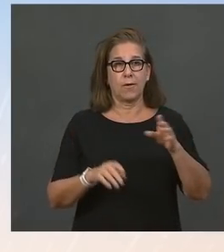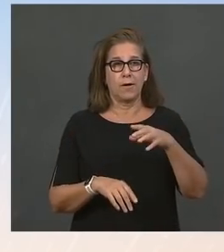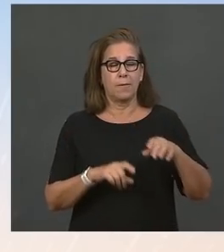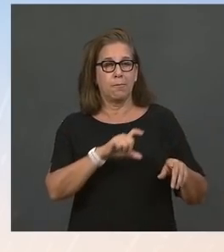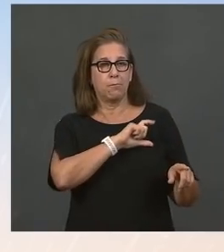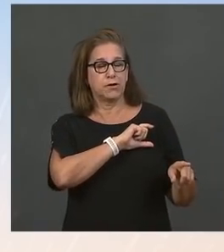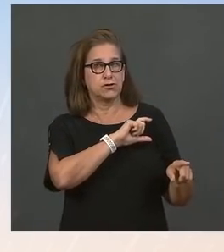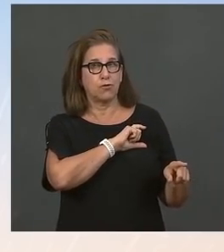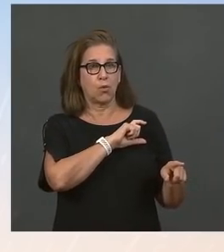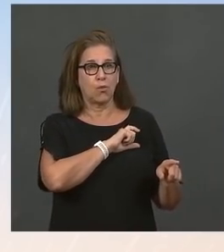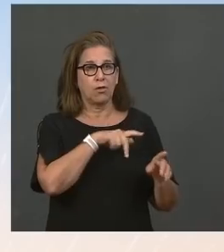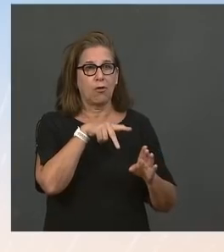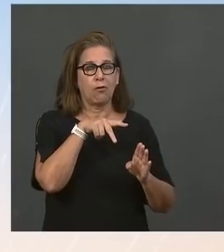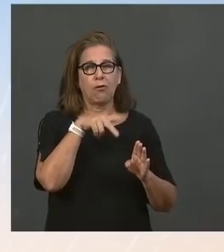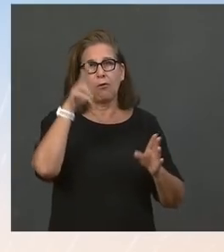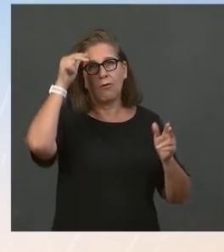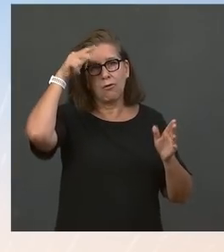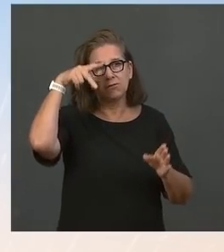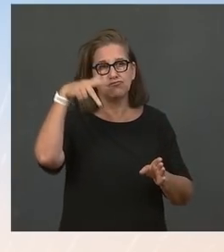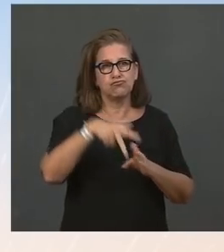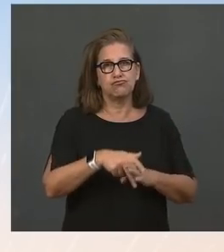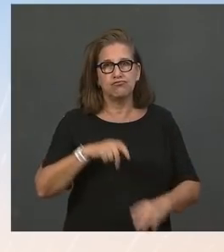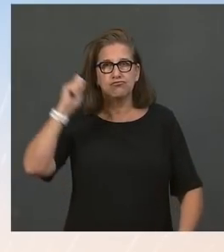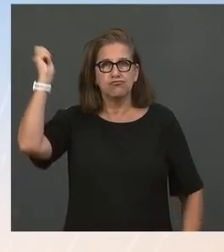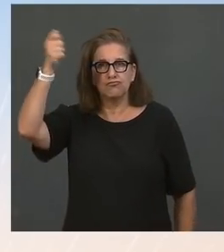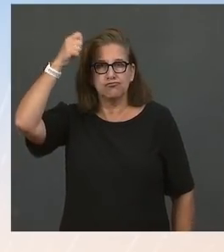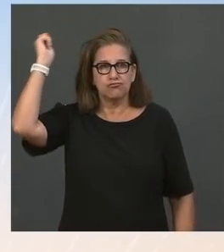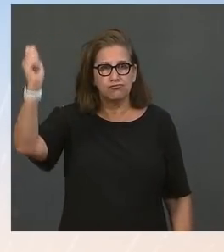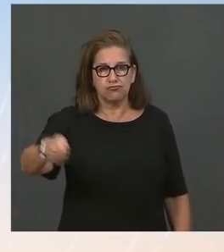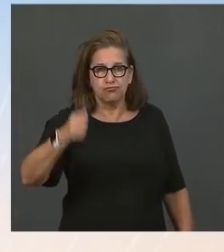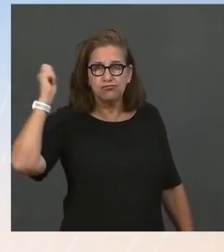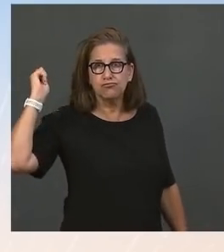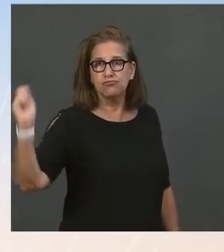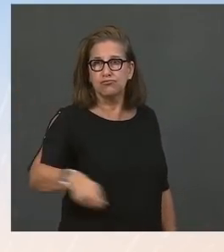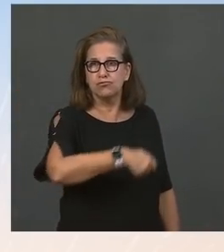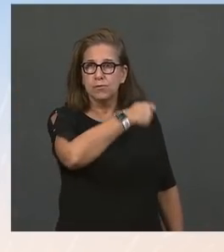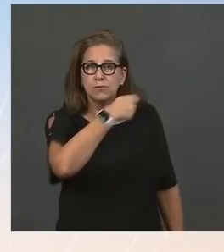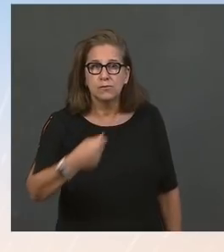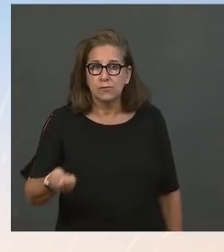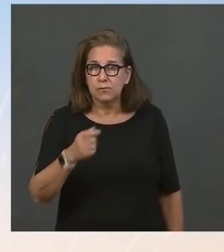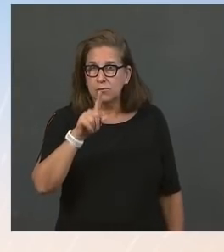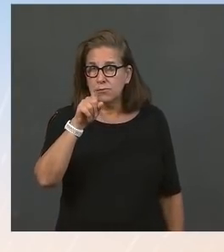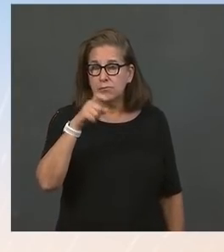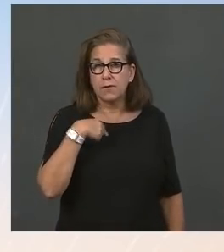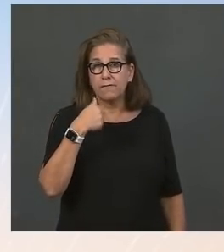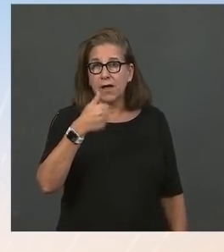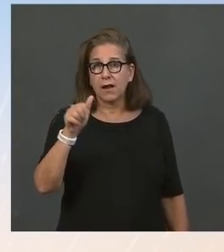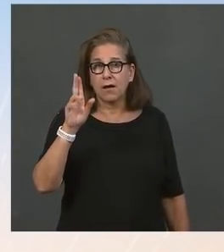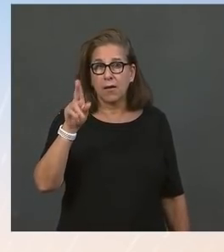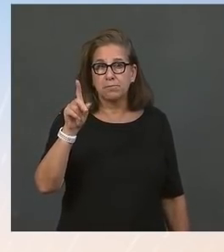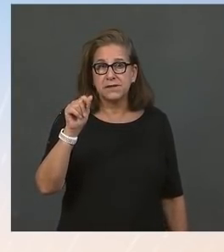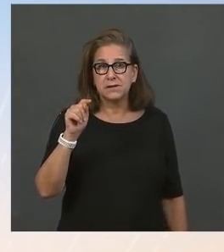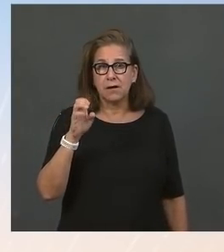Was there any conclusion on whether the Border Patrol agents were whipping migrants? Ms. Psaki: It's really under the Homeland Security Department.